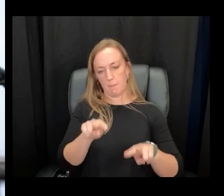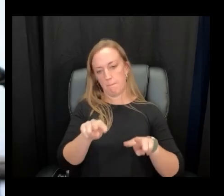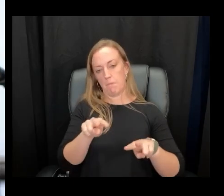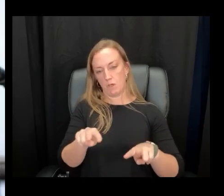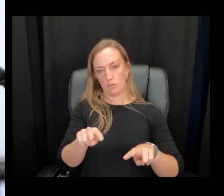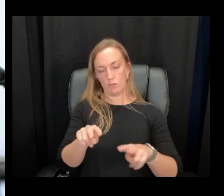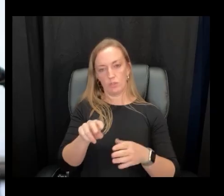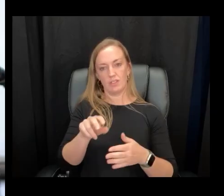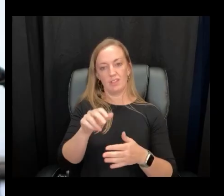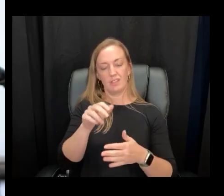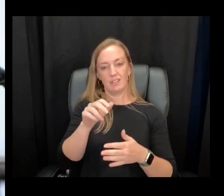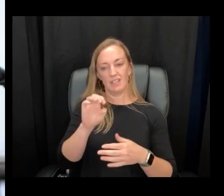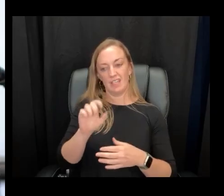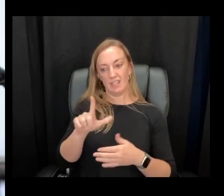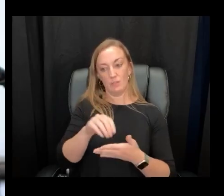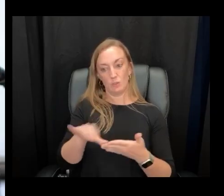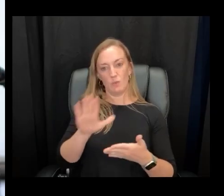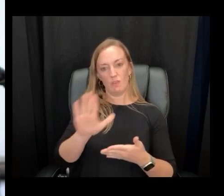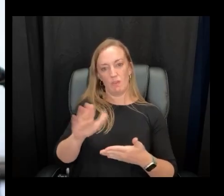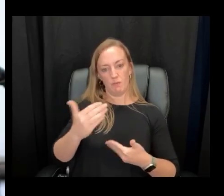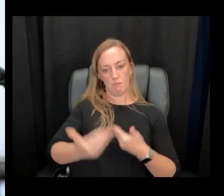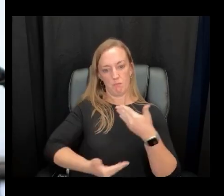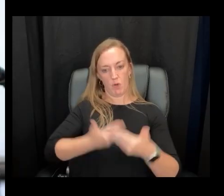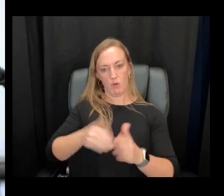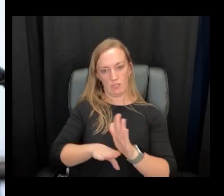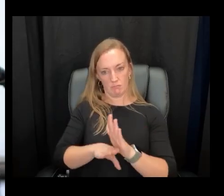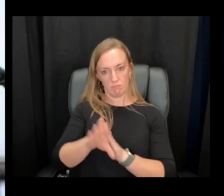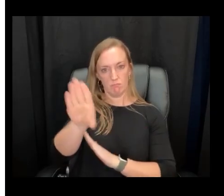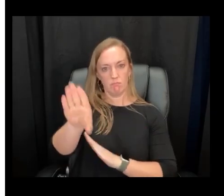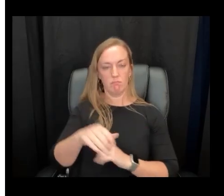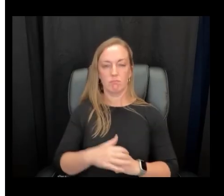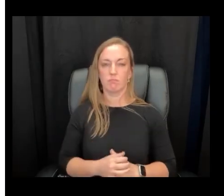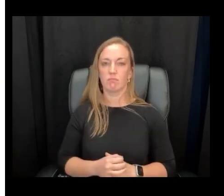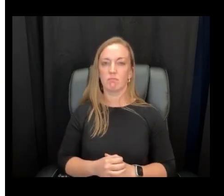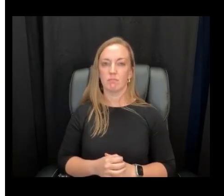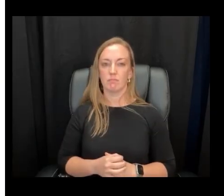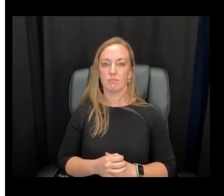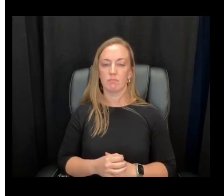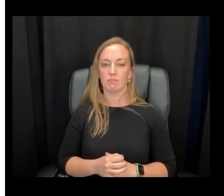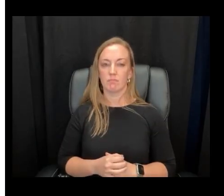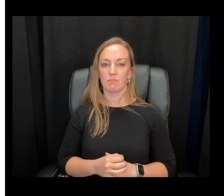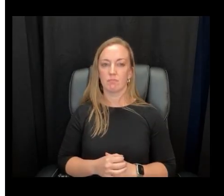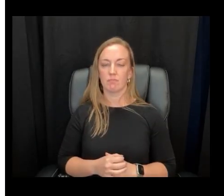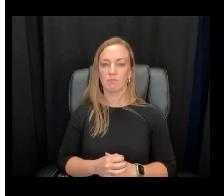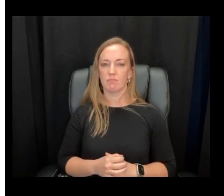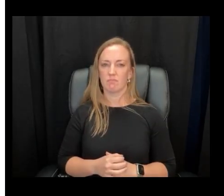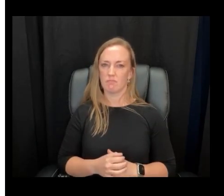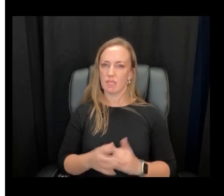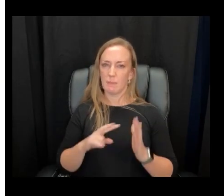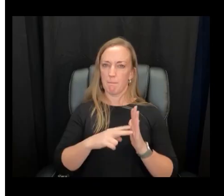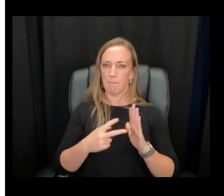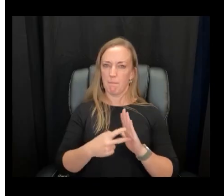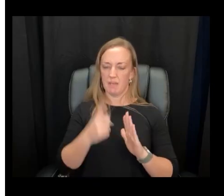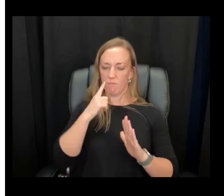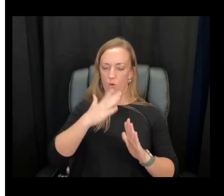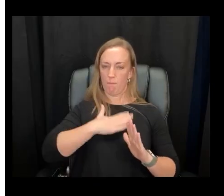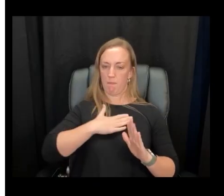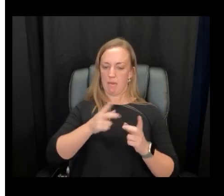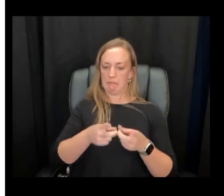monitors the progress of EL students. So what does this mean for my district?